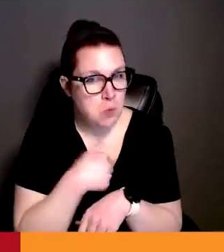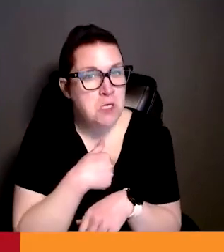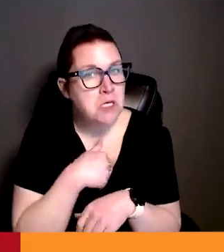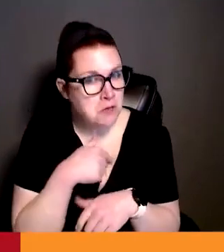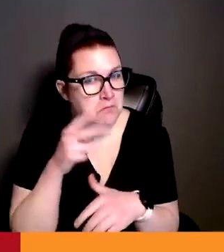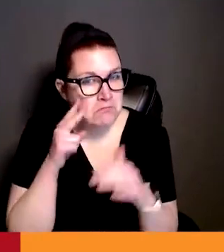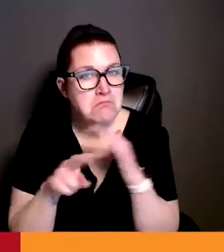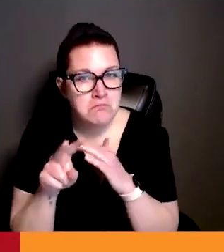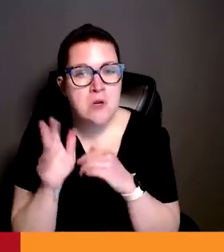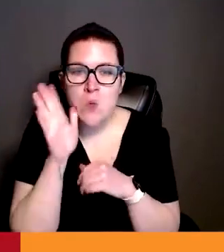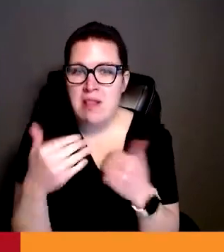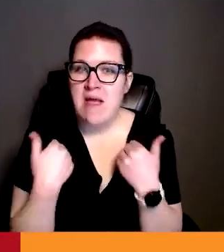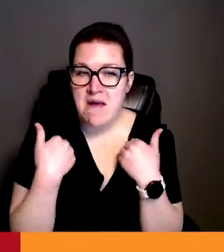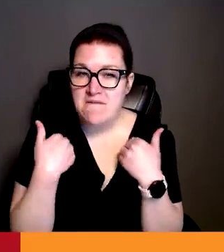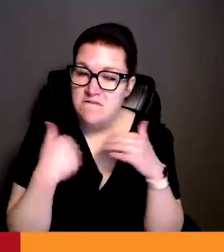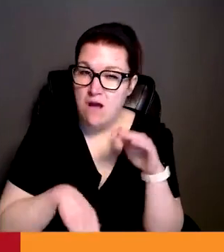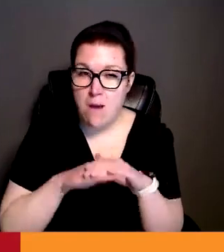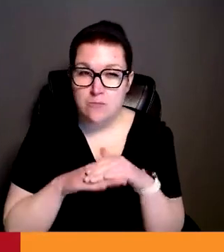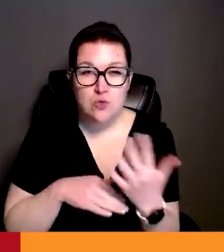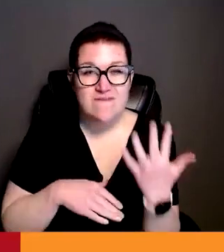up to five applicants in each track